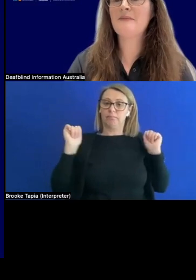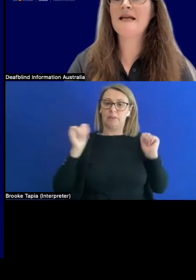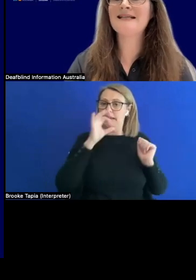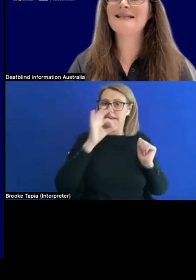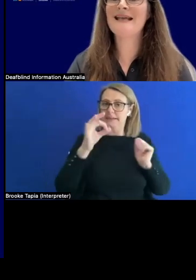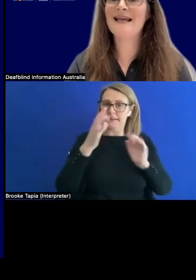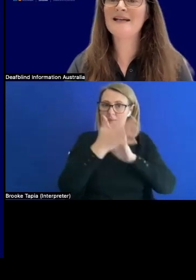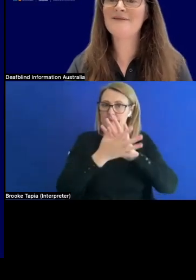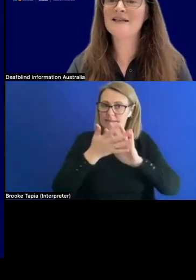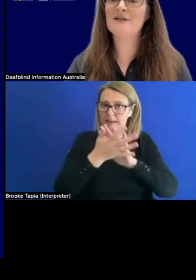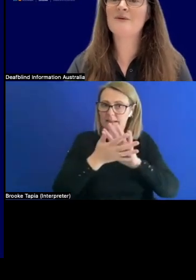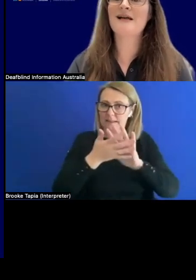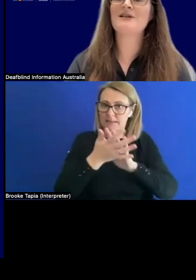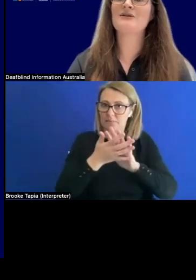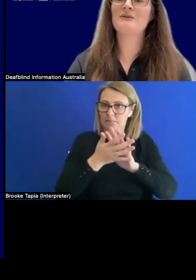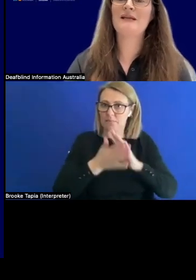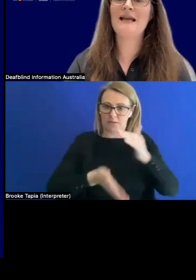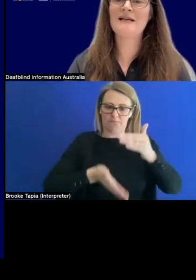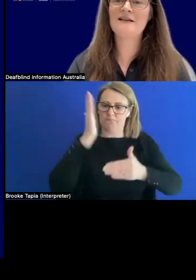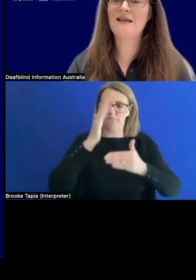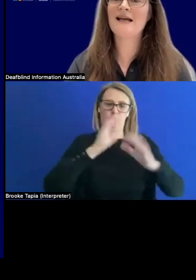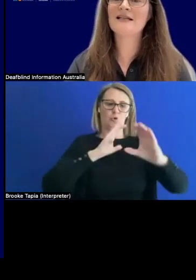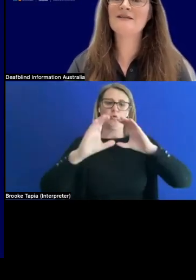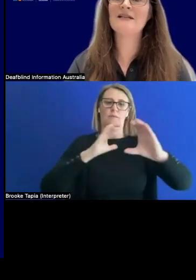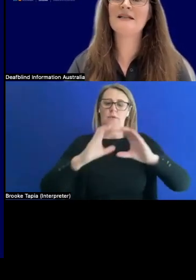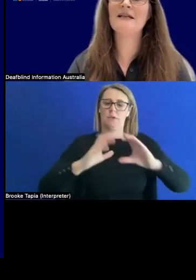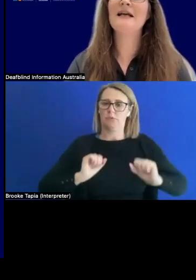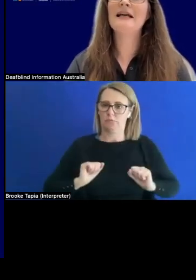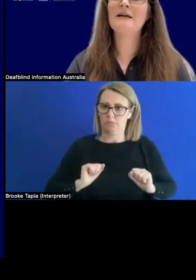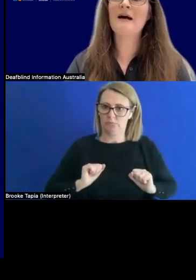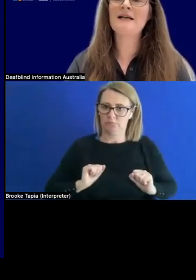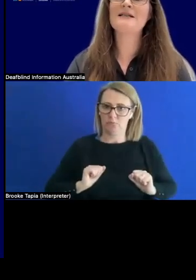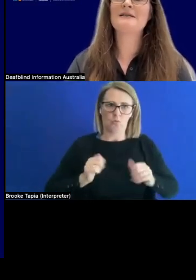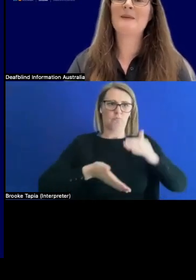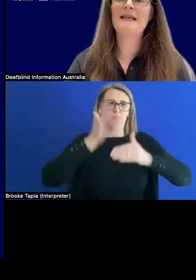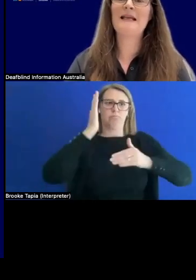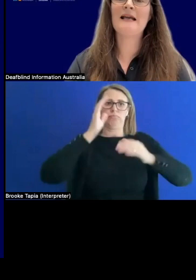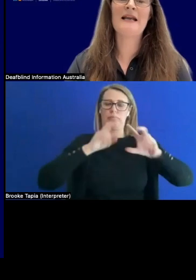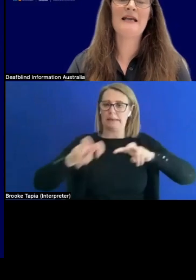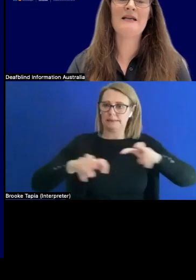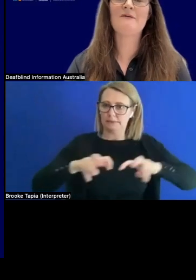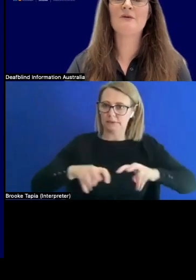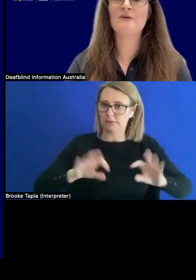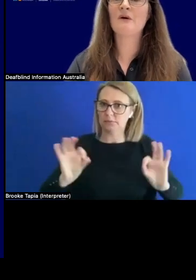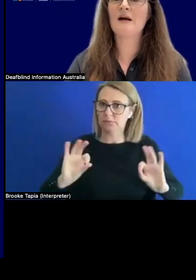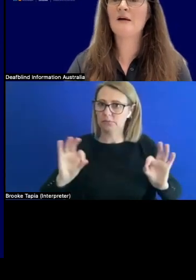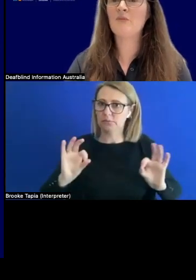mean it’s the end of the interaction or the end of the activity. It might just be a need for a